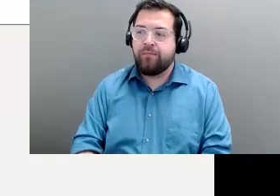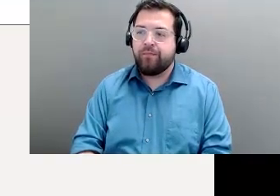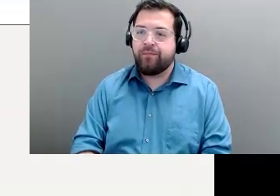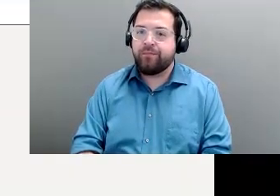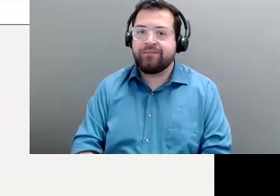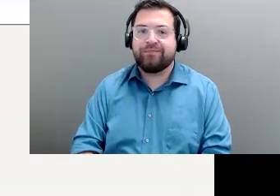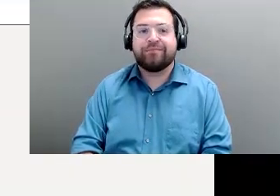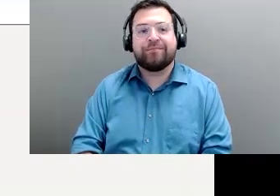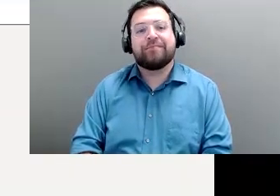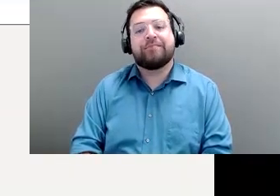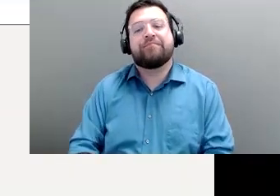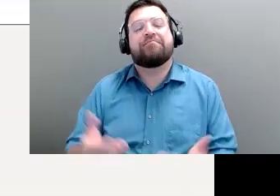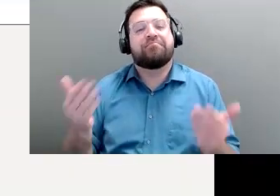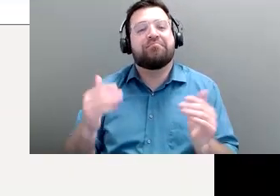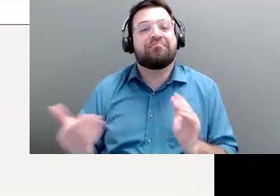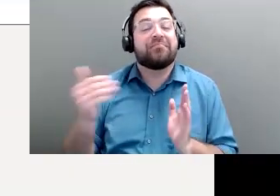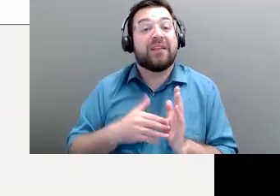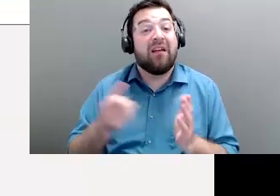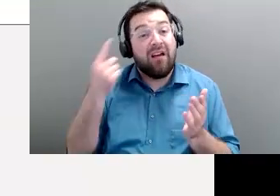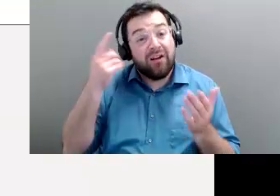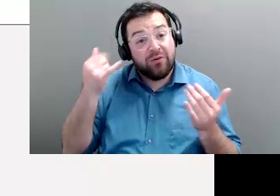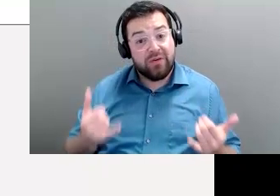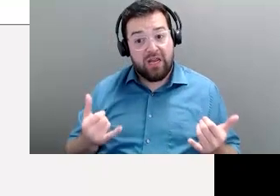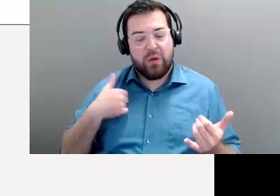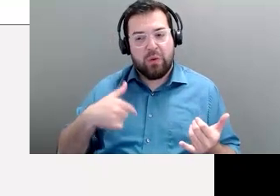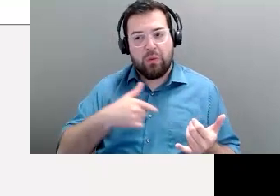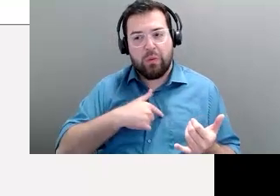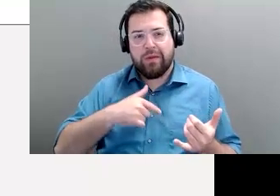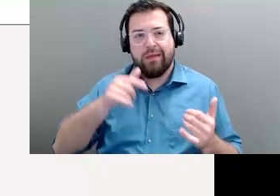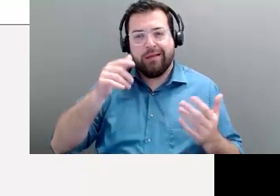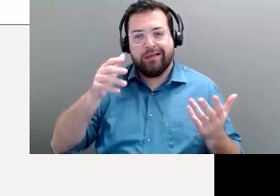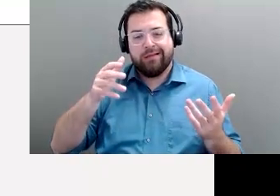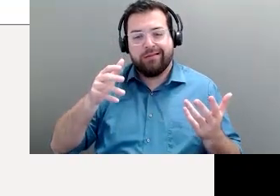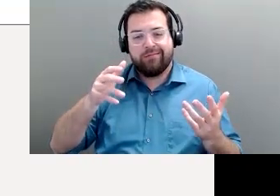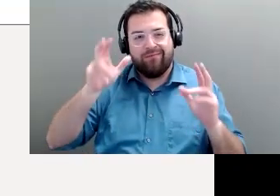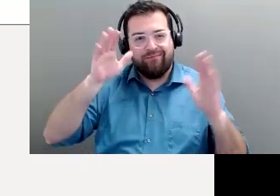All right. So again today we're focusing on the feedback that we provide for students.